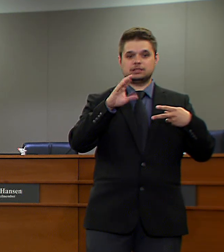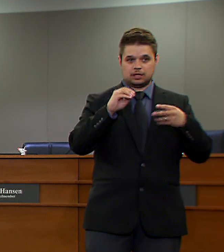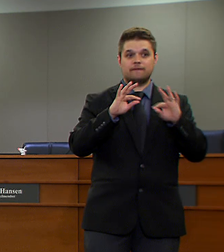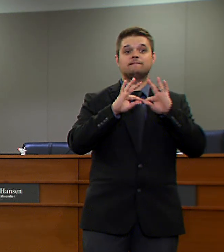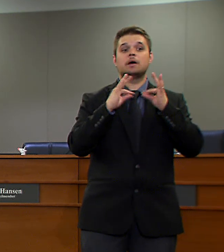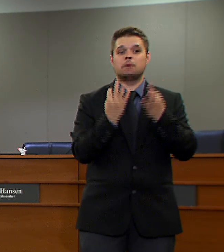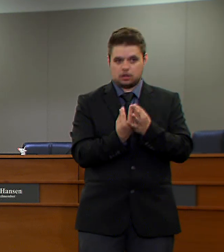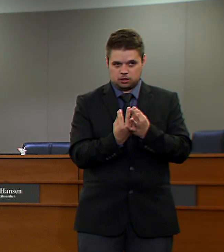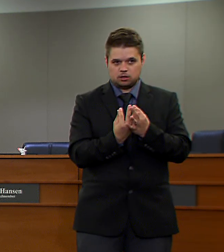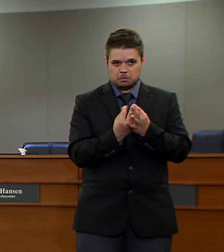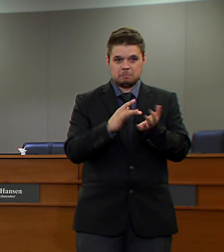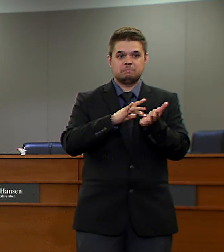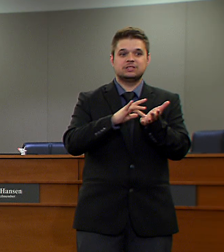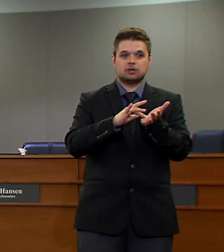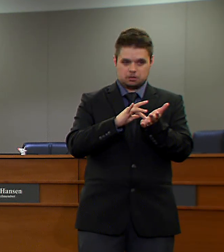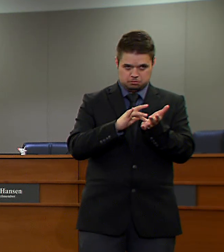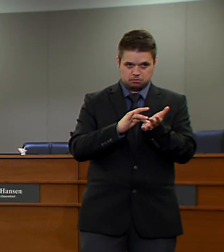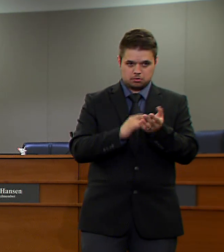Rose Family Clinic in Vancouver.